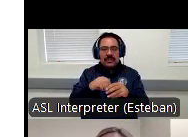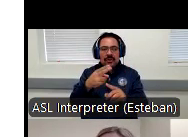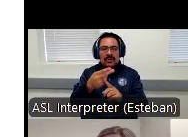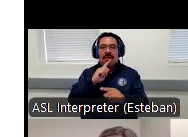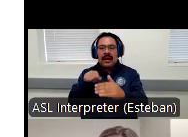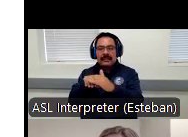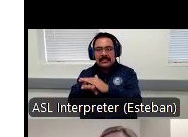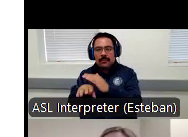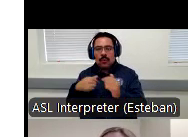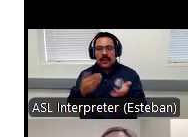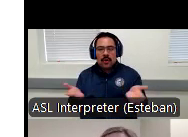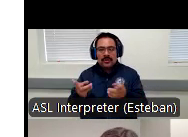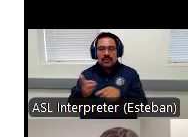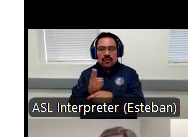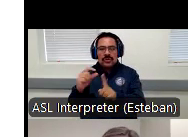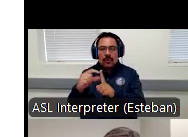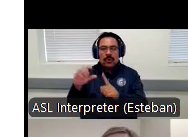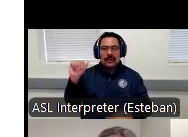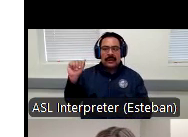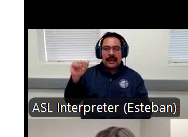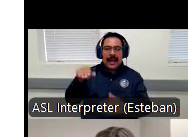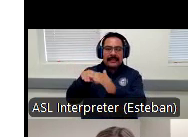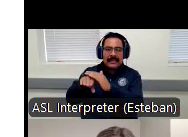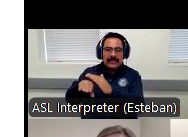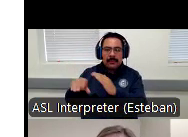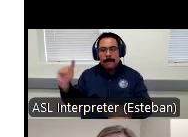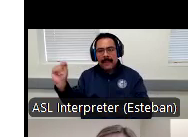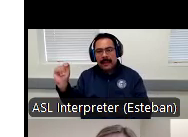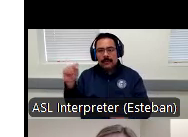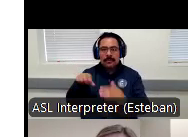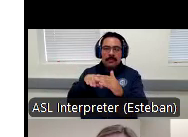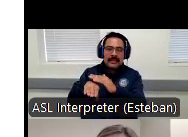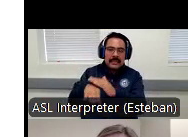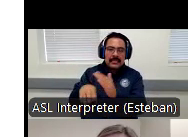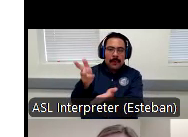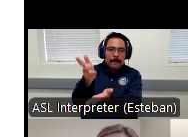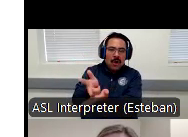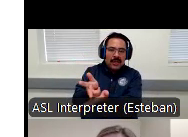we encourage you to use the term accessible bathroom or accessible parking.